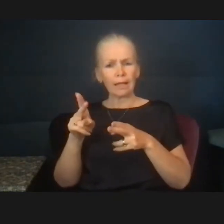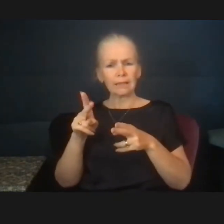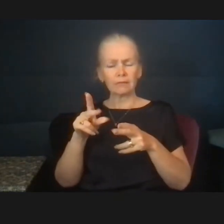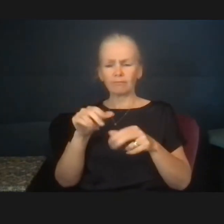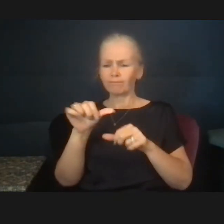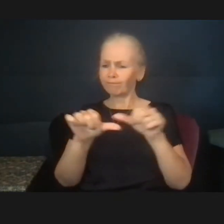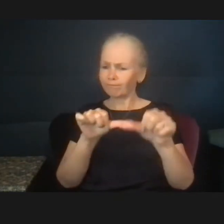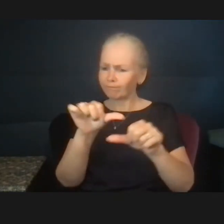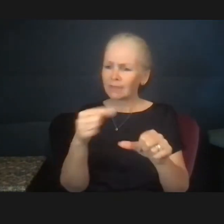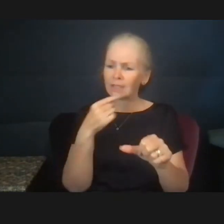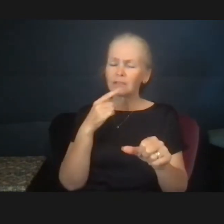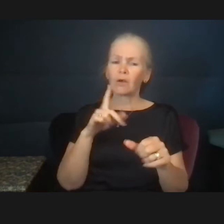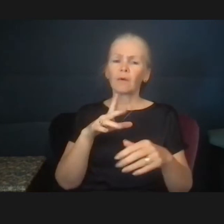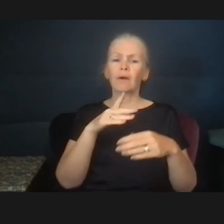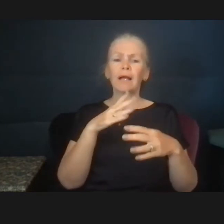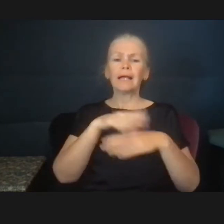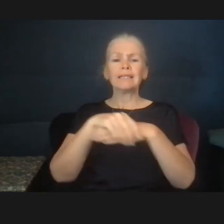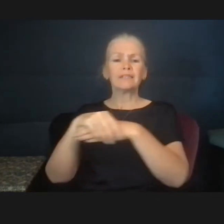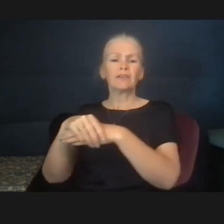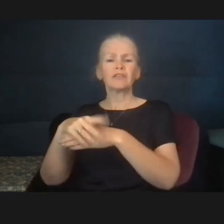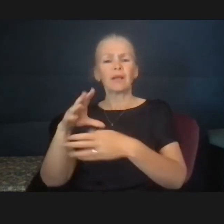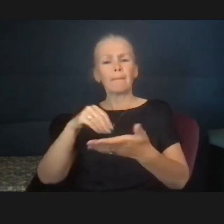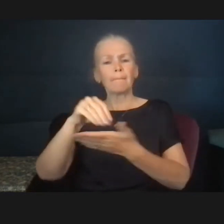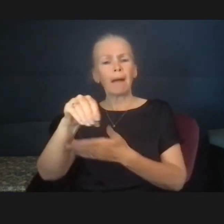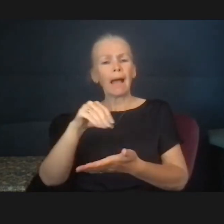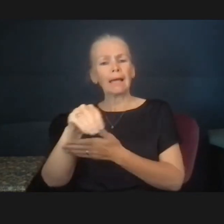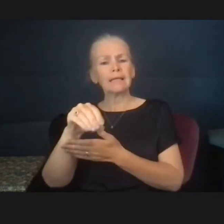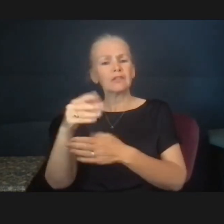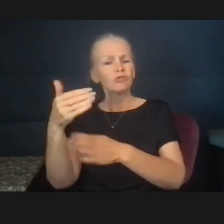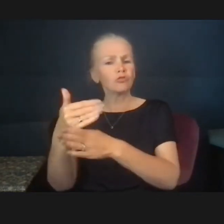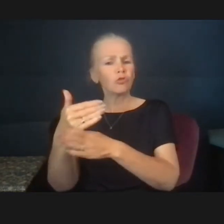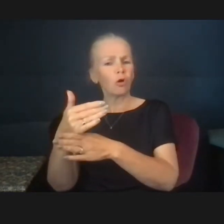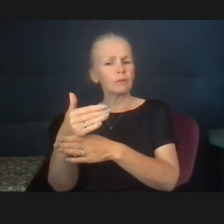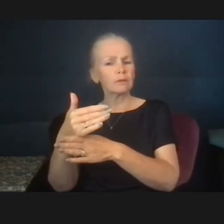internships, straight off the bat, paid internships, and paid jobs doesn't